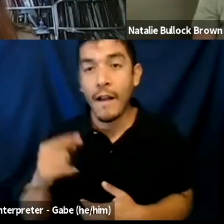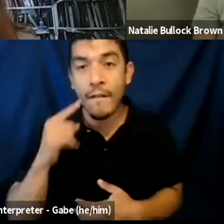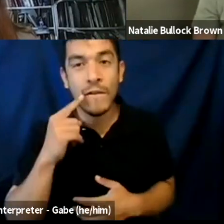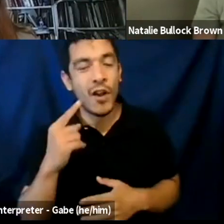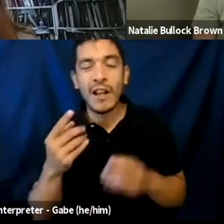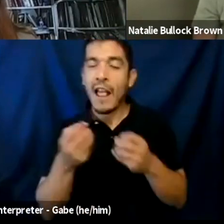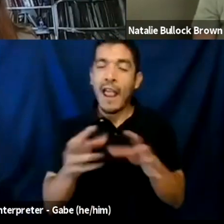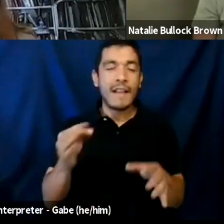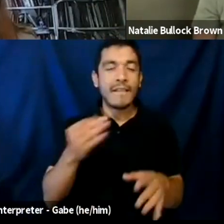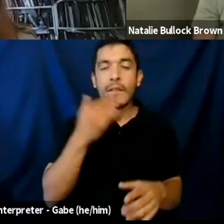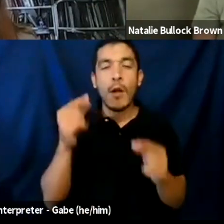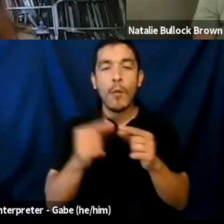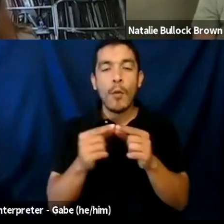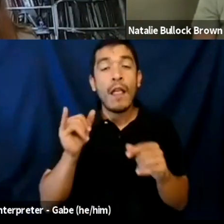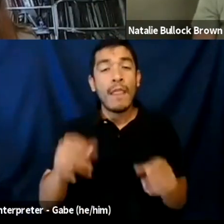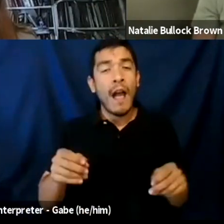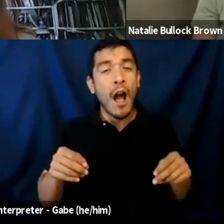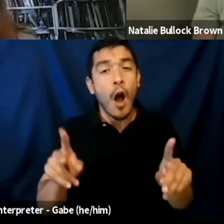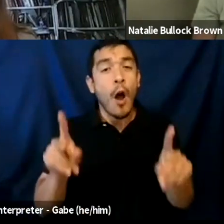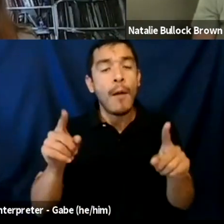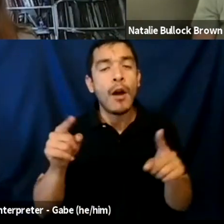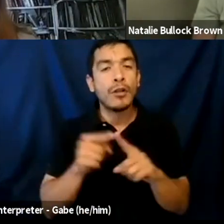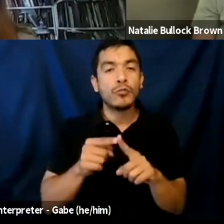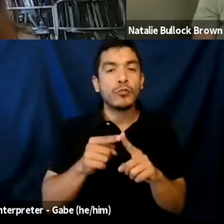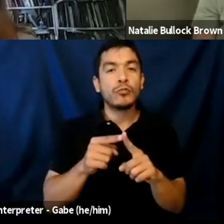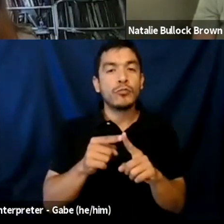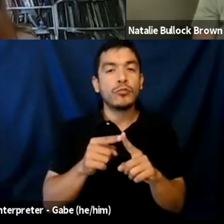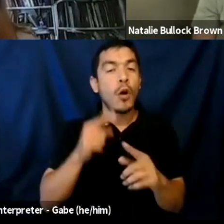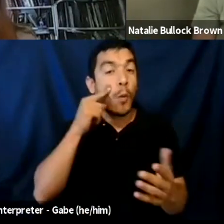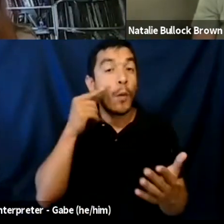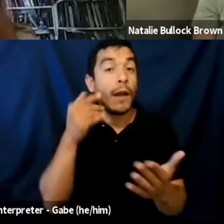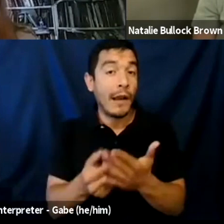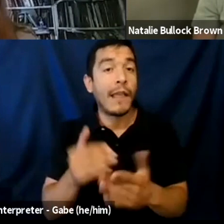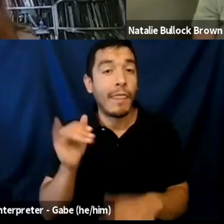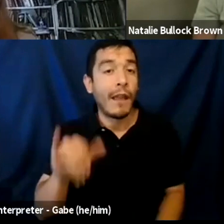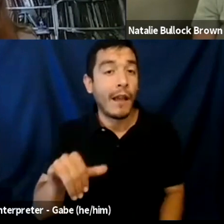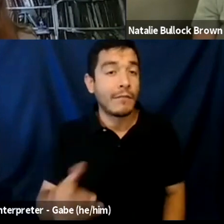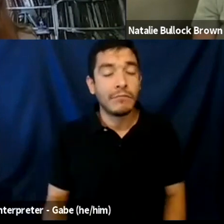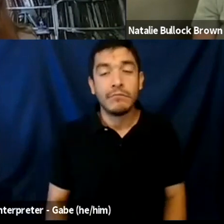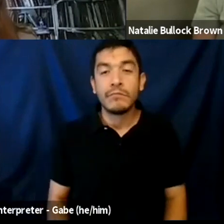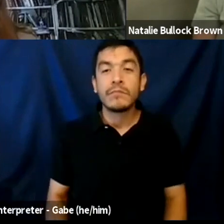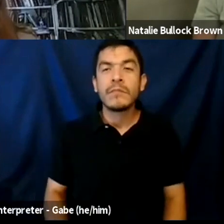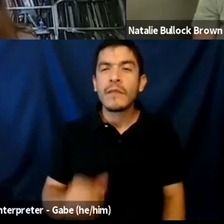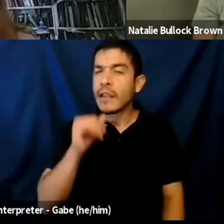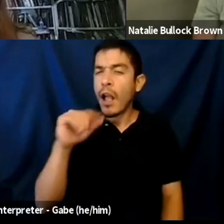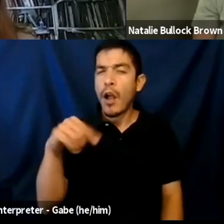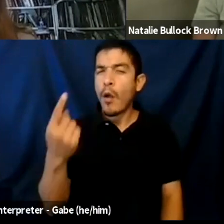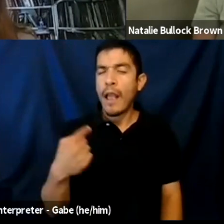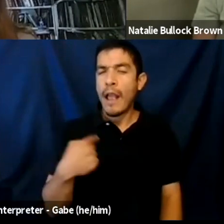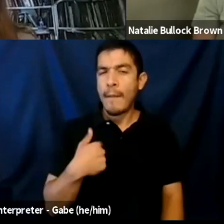that opportunity to witness that. So, not only am I a social worker having the ability